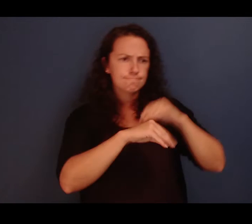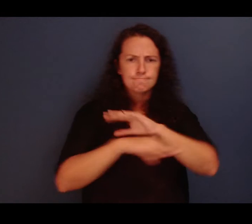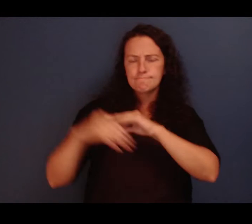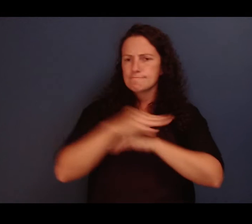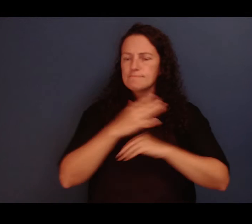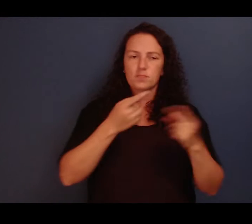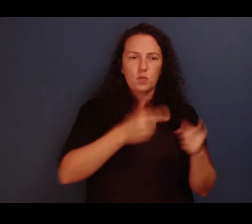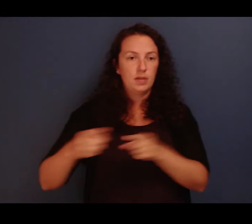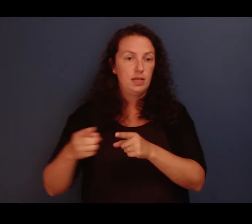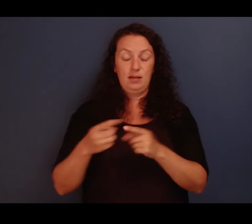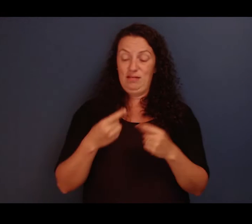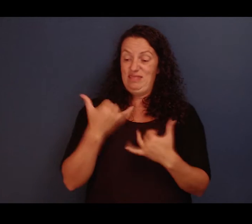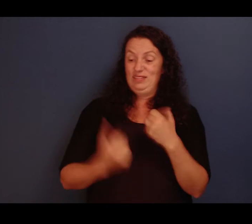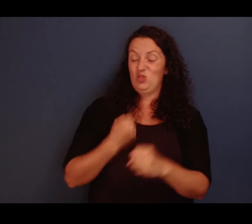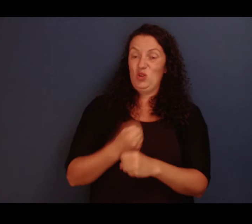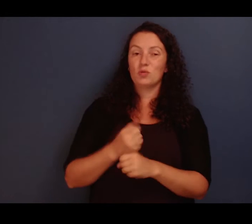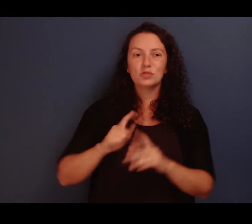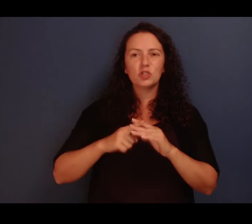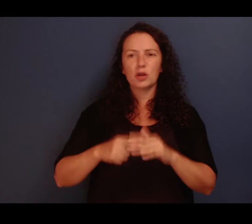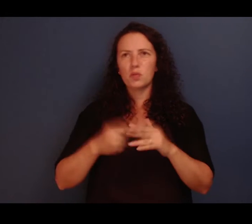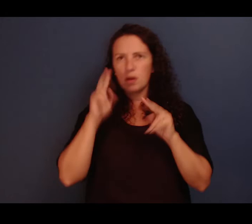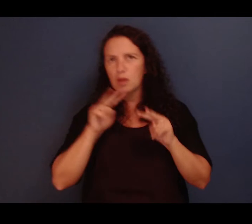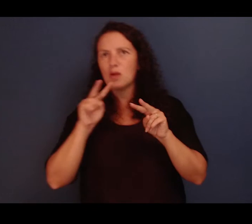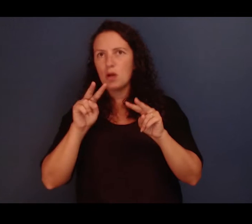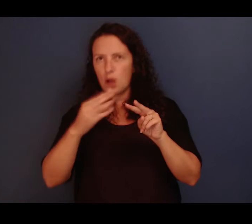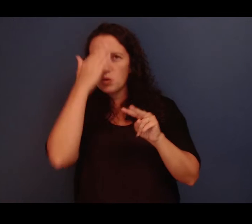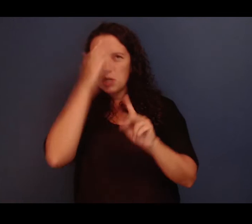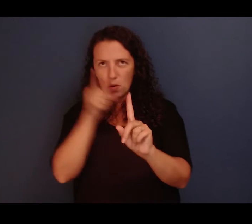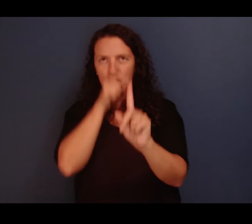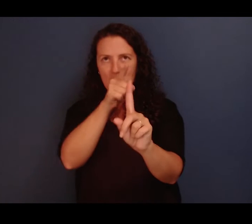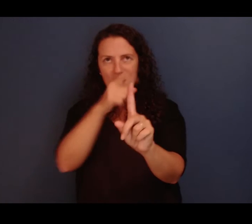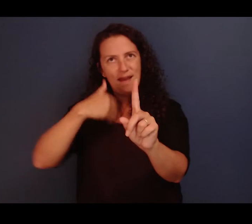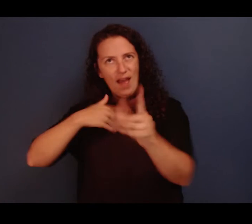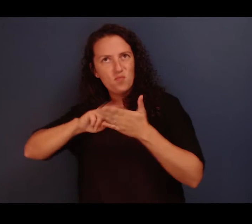this academic year with an even clearer sense of direction and purpose.